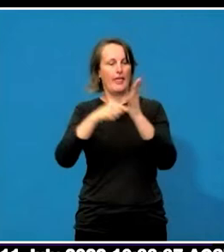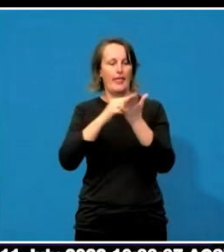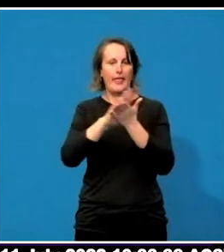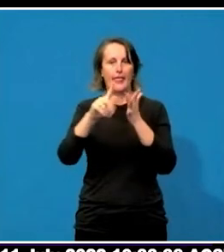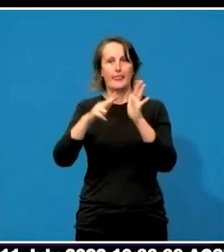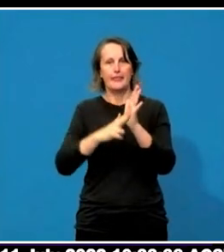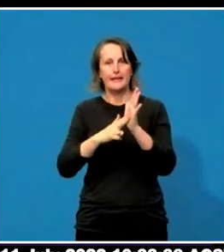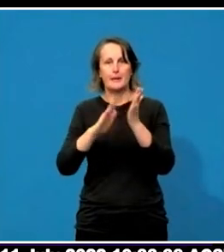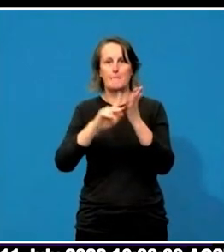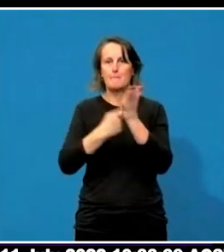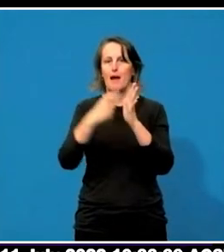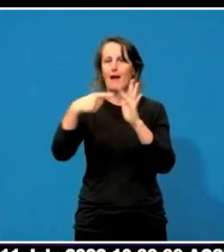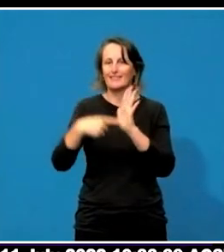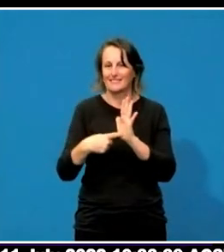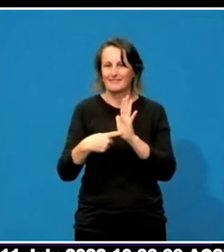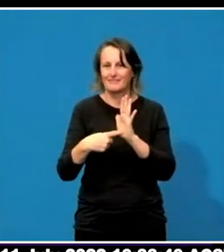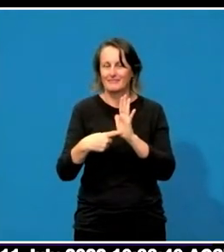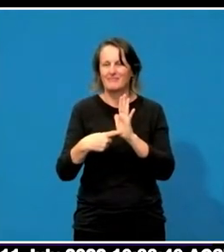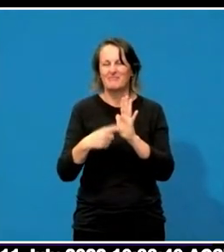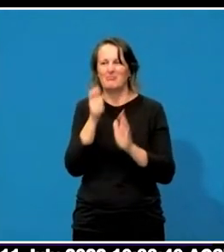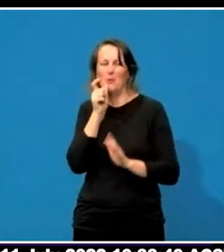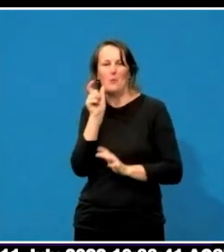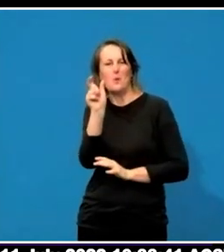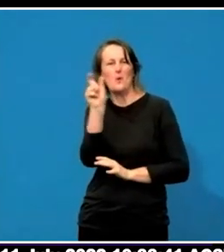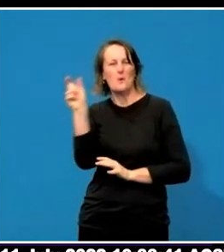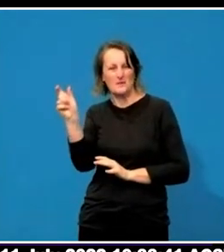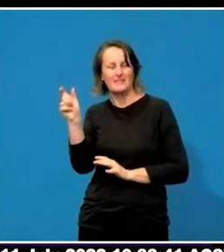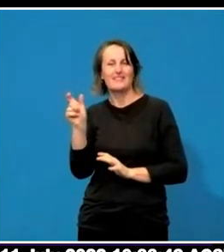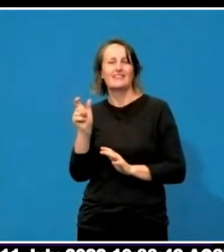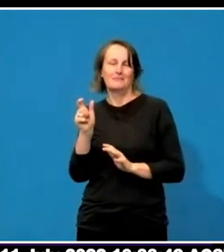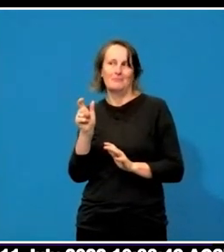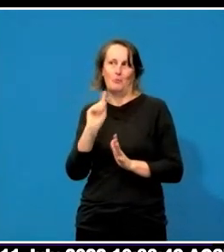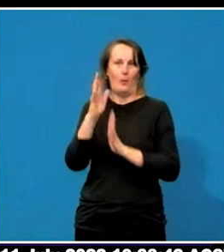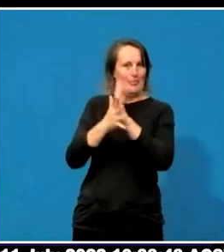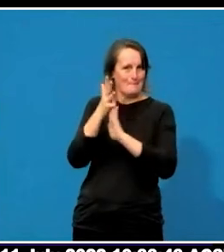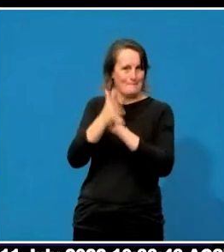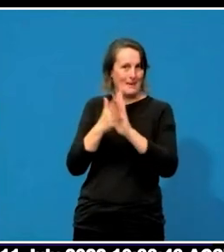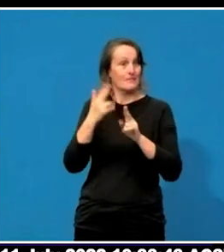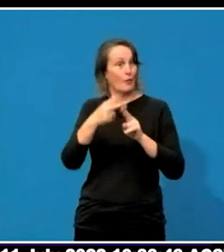technical expression which can be used in a variety of ways, but in the present context,